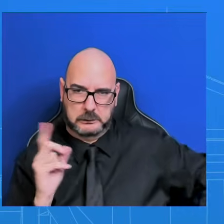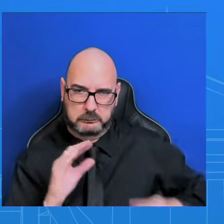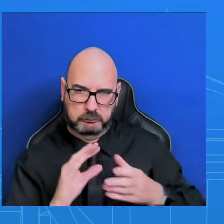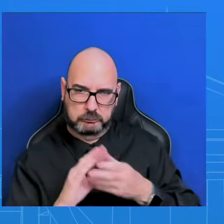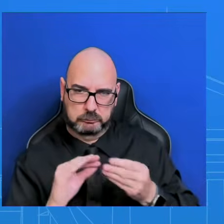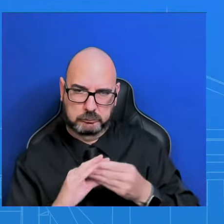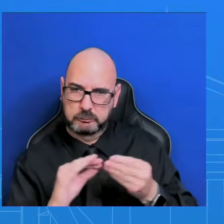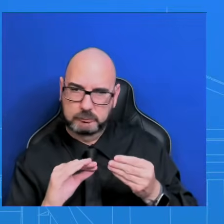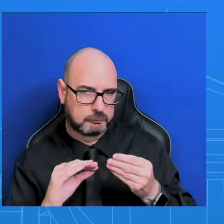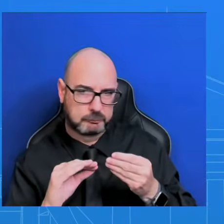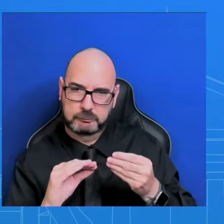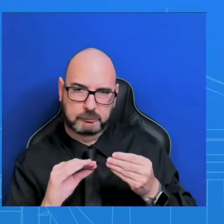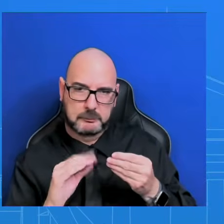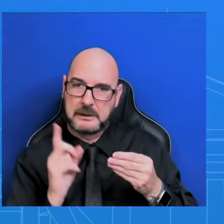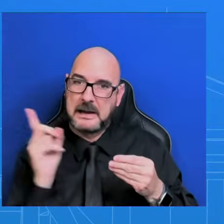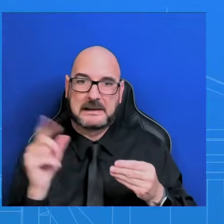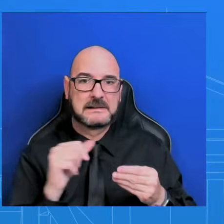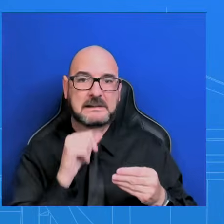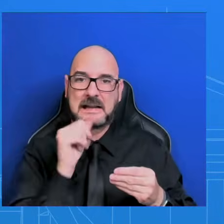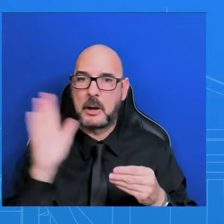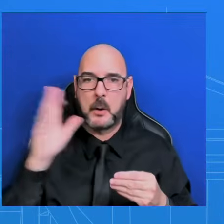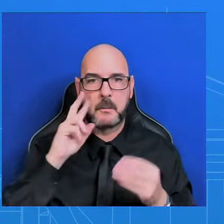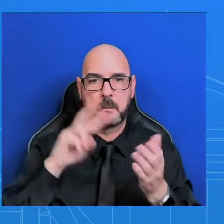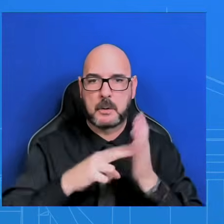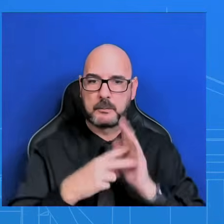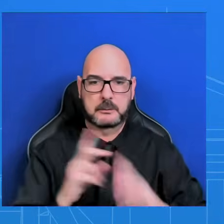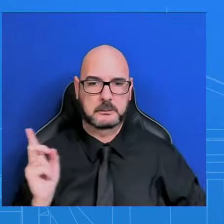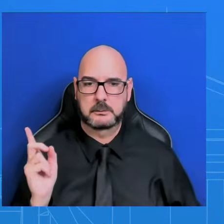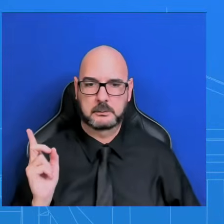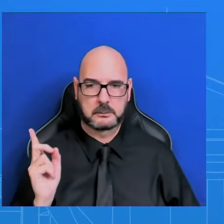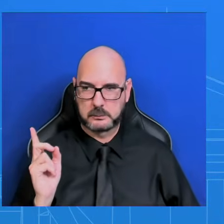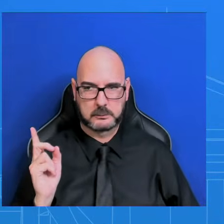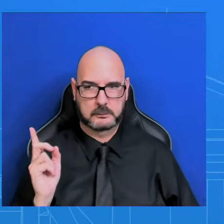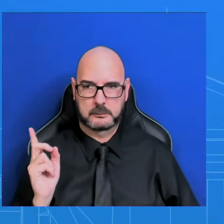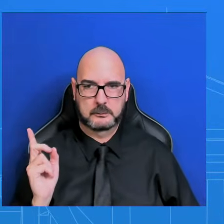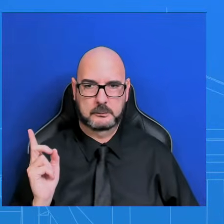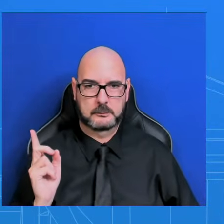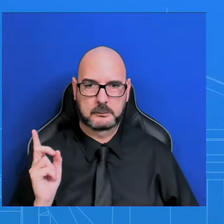very, I think, forcefully and -- and say that that is not what he was referring to.